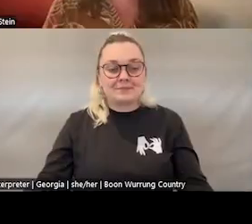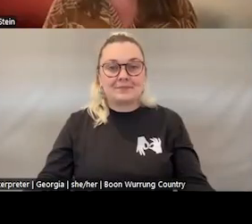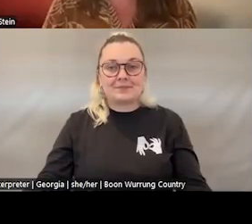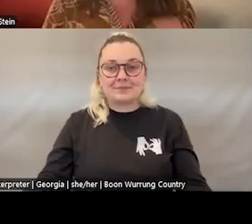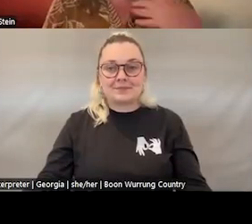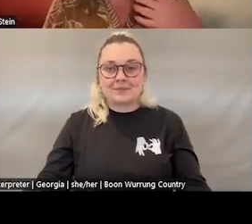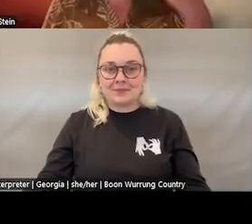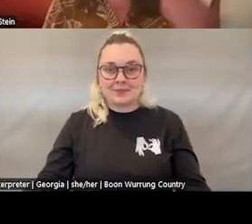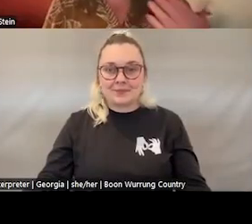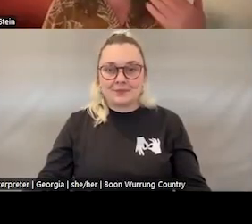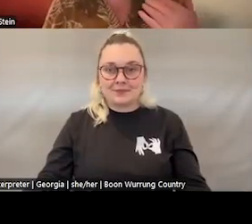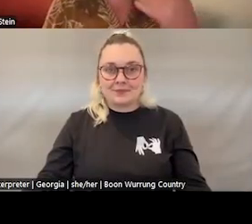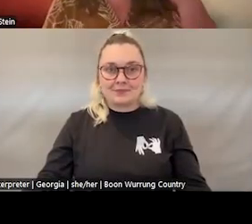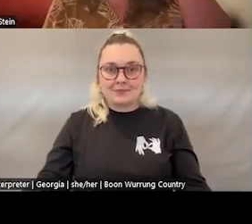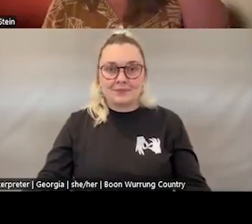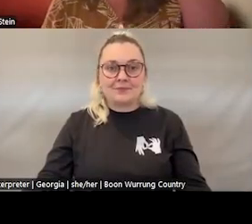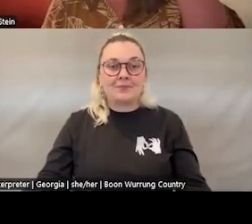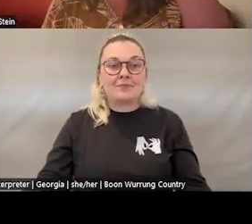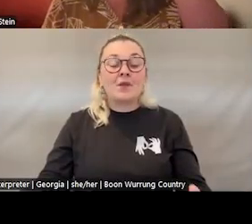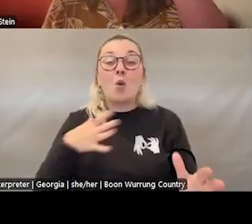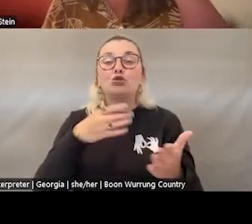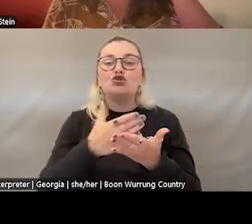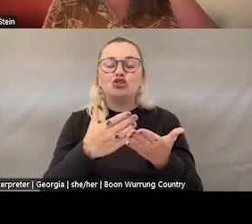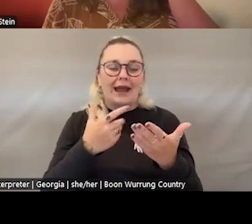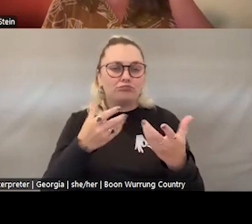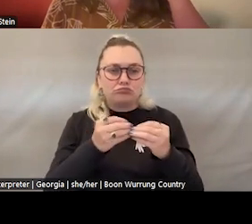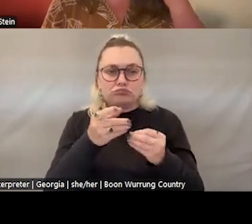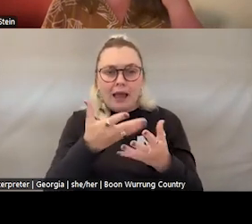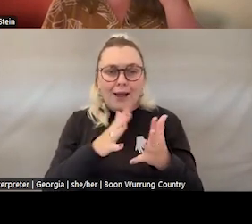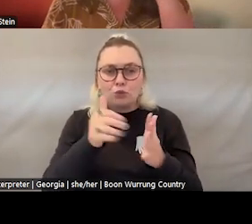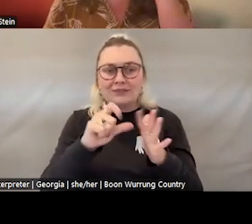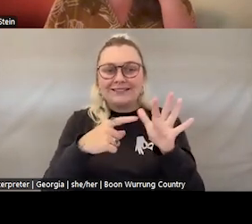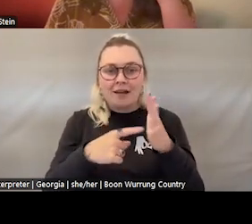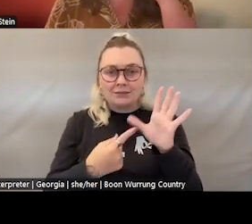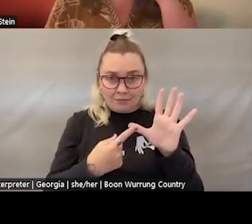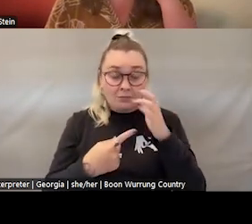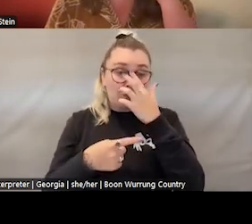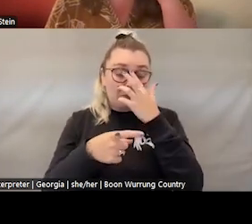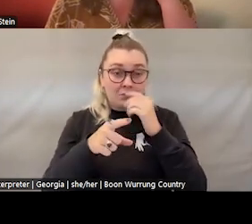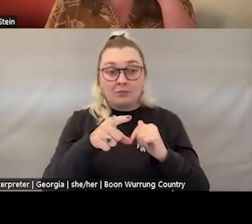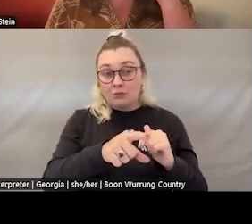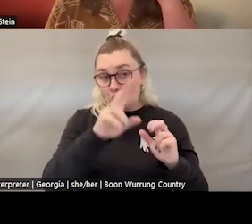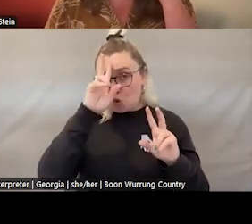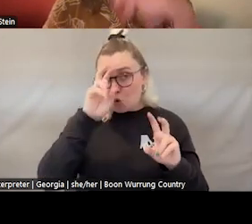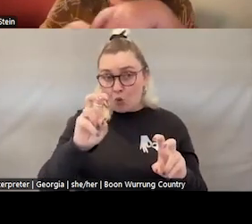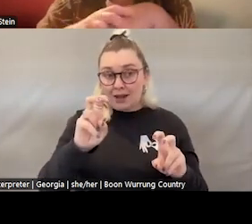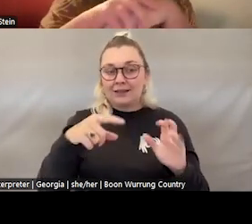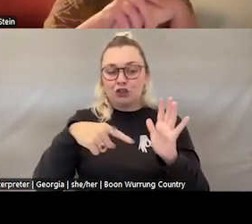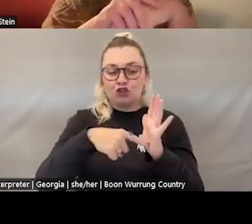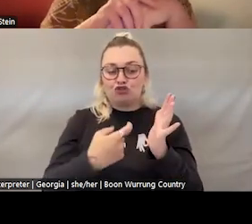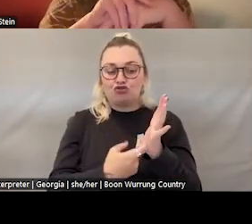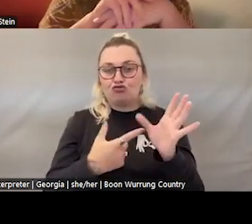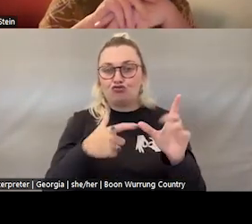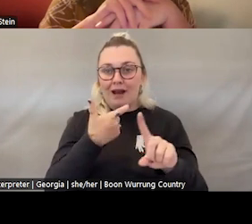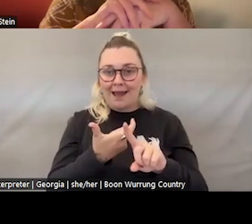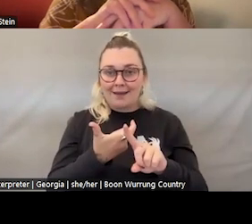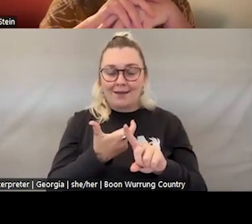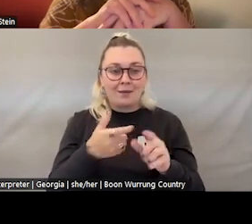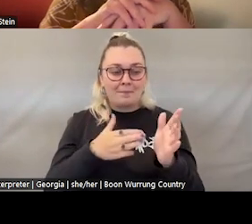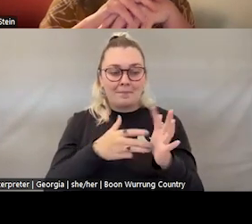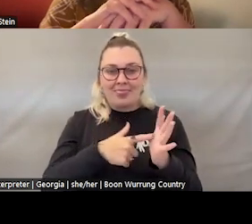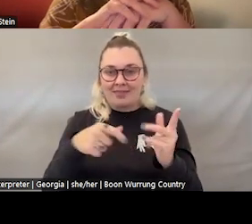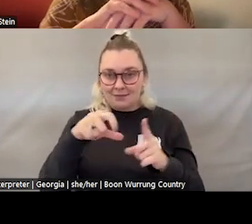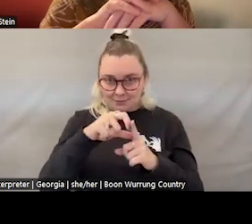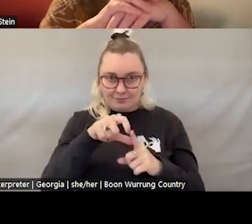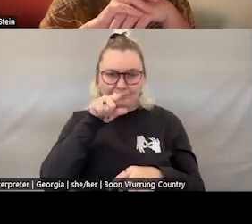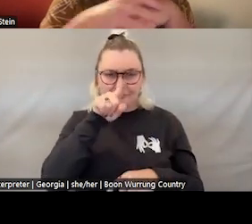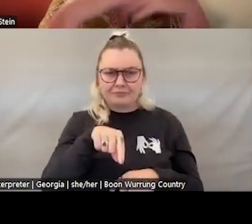with you a method that is used to share data called the TRACK method. The TRACK method is